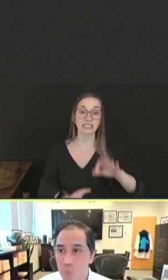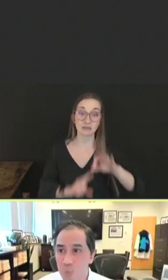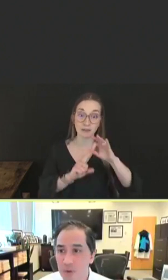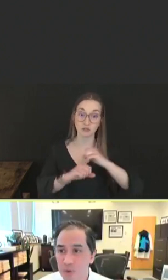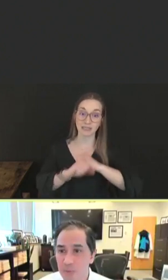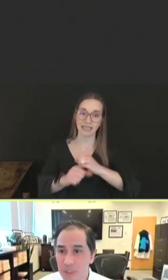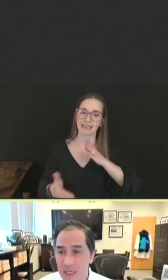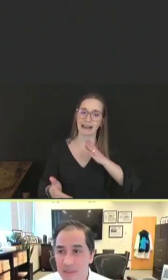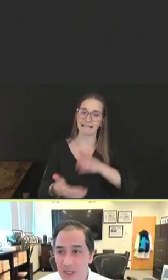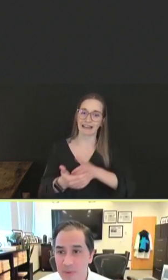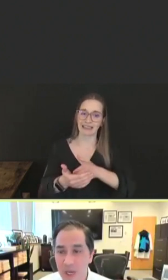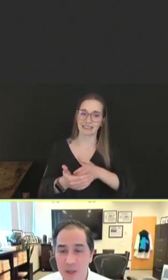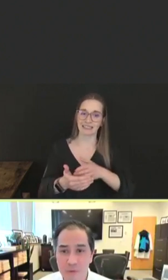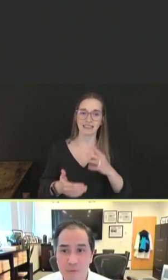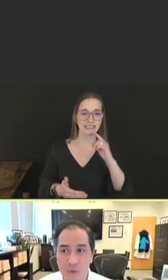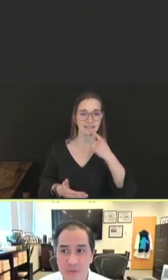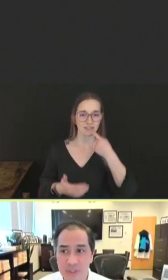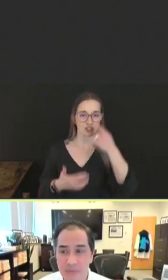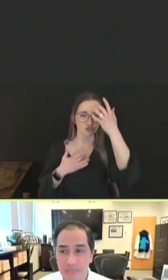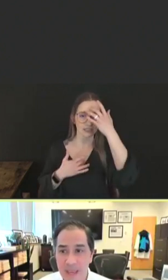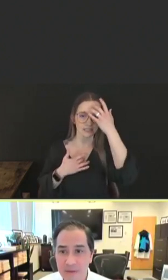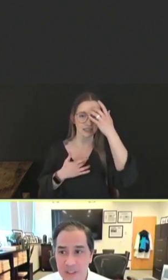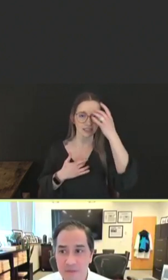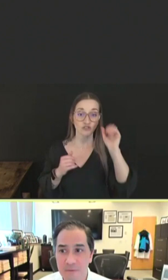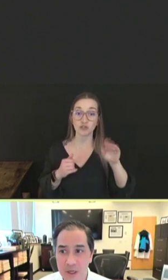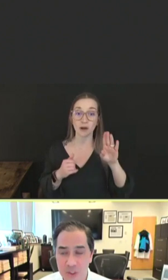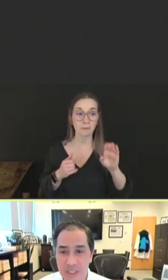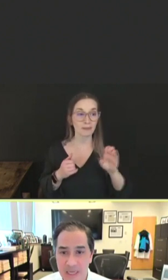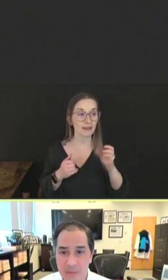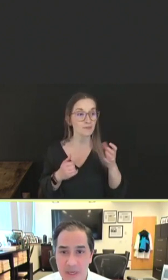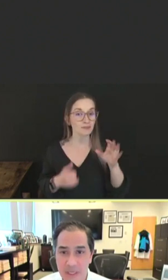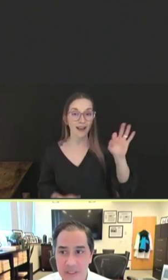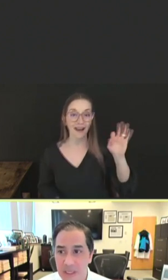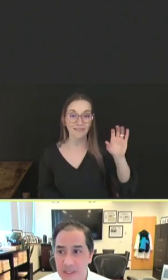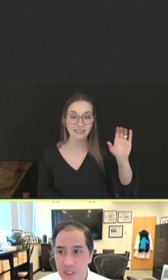what could those be? They could be other forms of FC functional antibodies. They